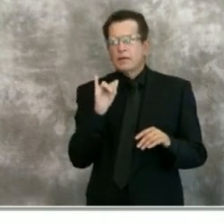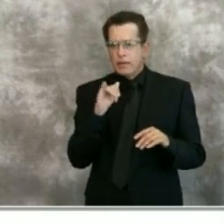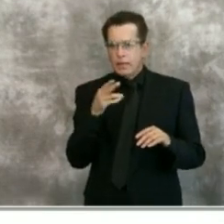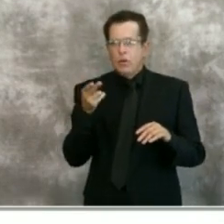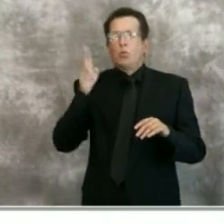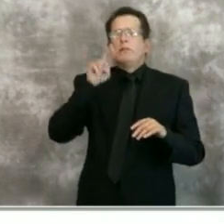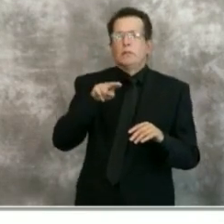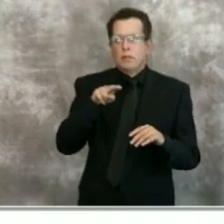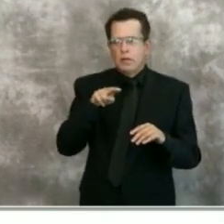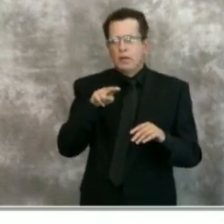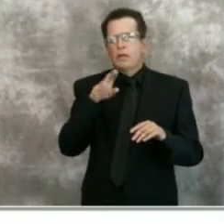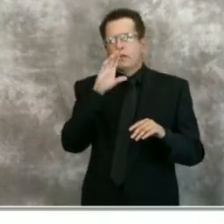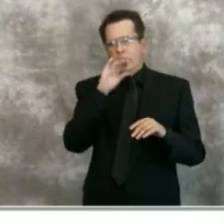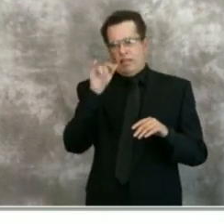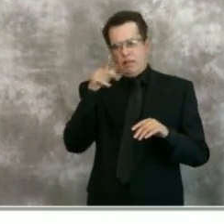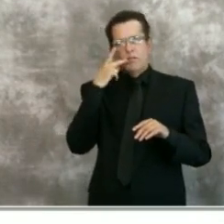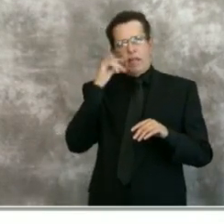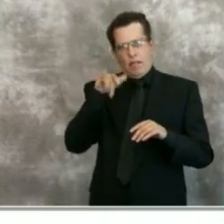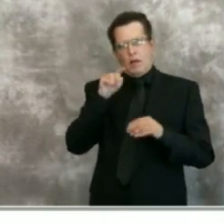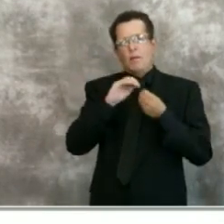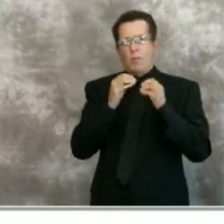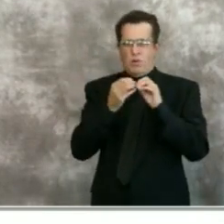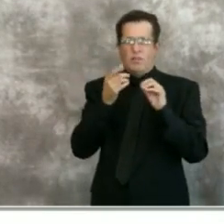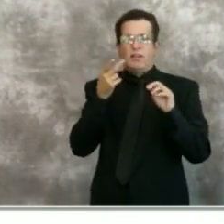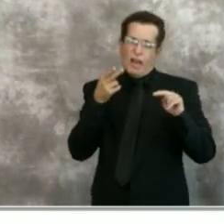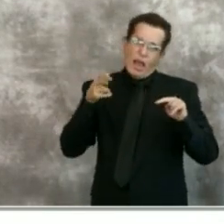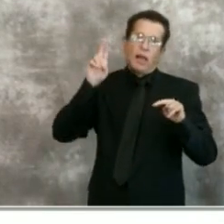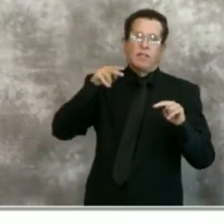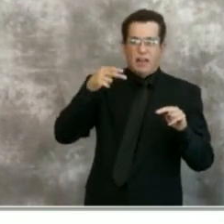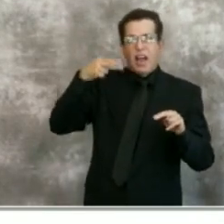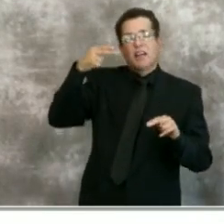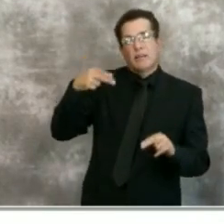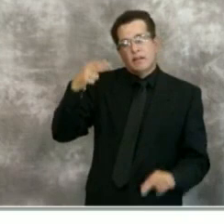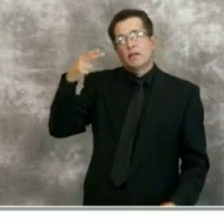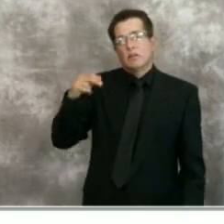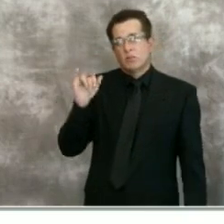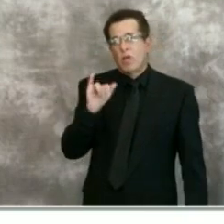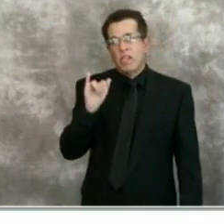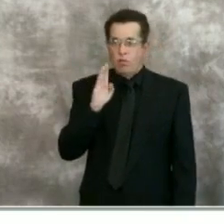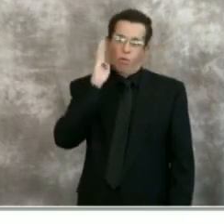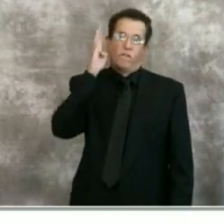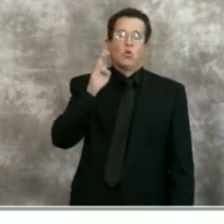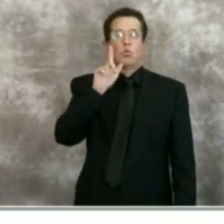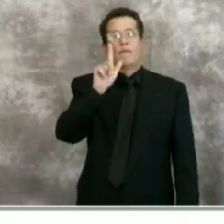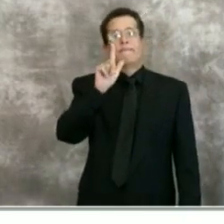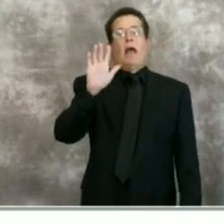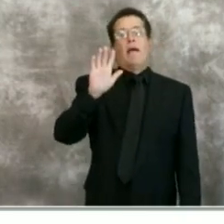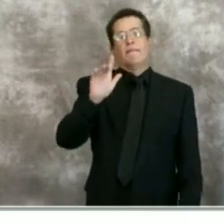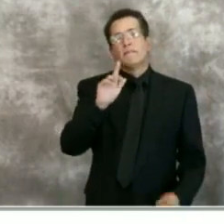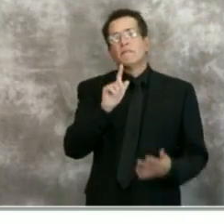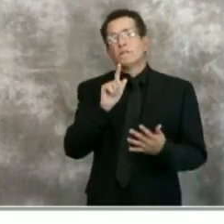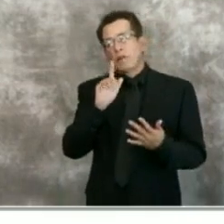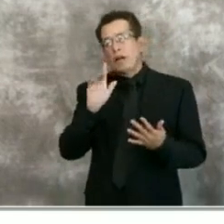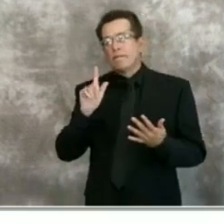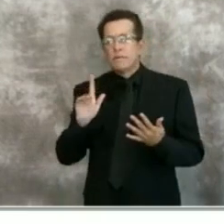SLIGHT DECREASE. IN THE WEEK FOR THE JULY 4TH. AND WE ALSO FOR THE NEXT WEEK. THOSE